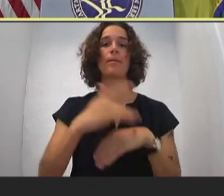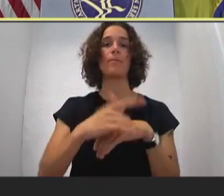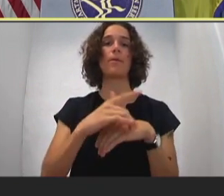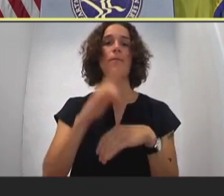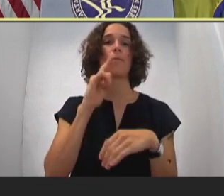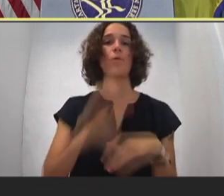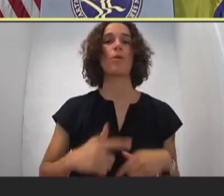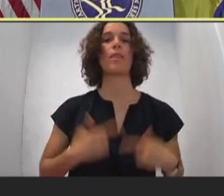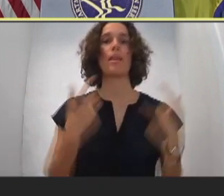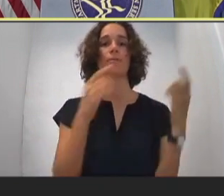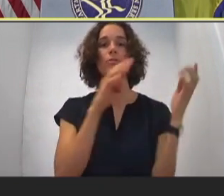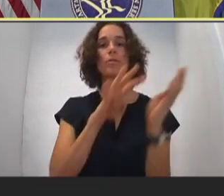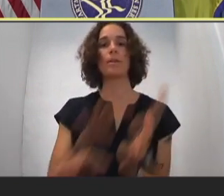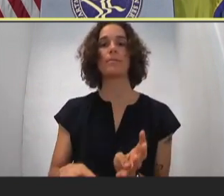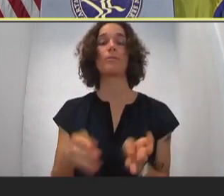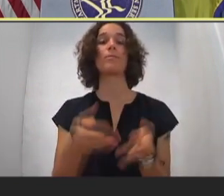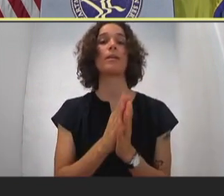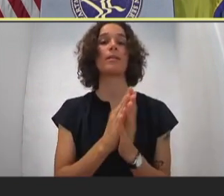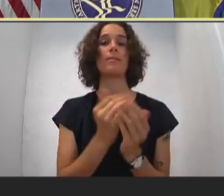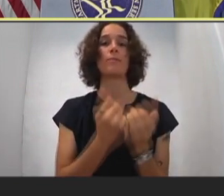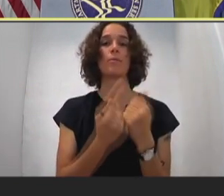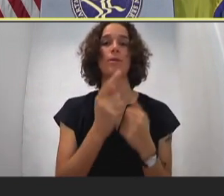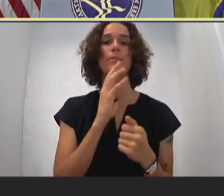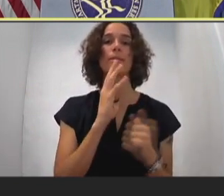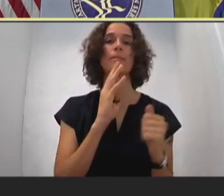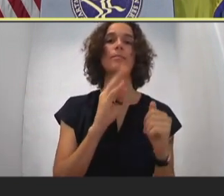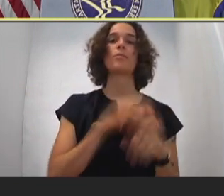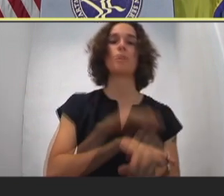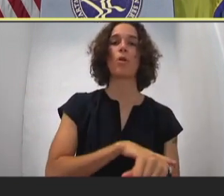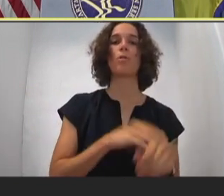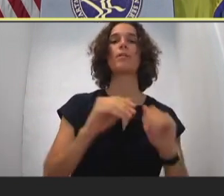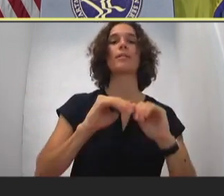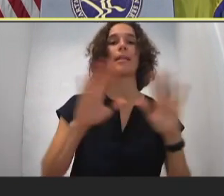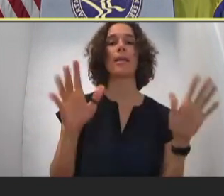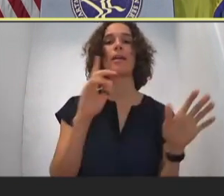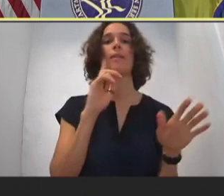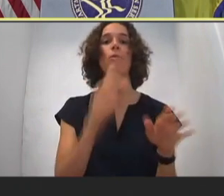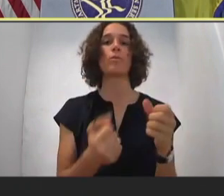ask that everyone speaks slowly and clearly to assist them in supporting our meeting.